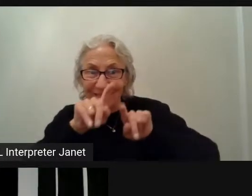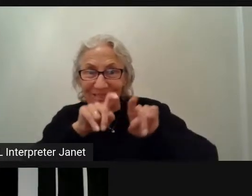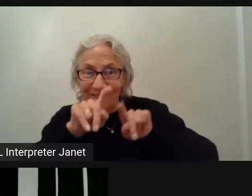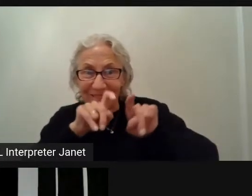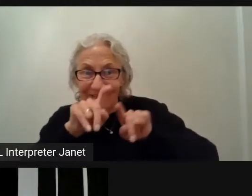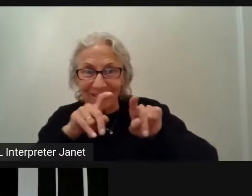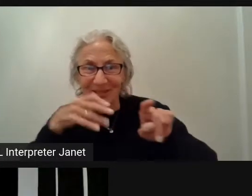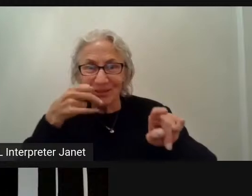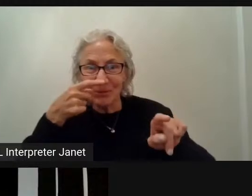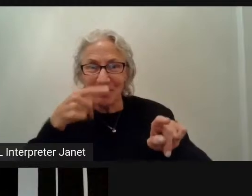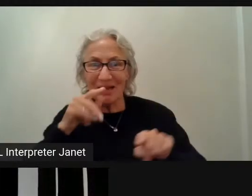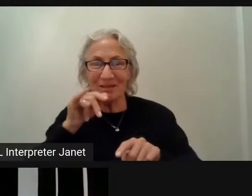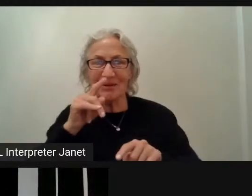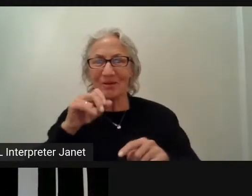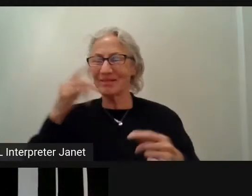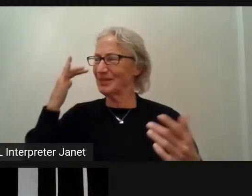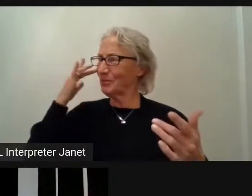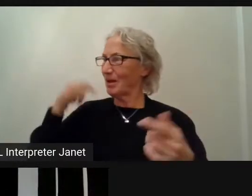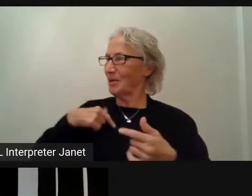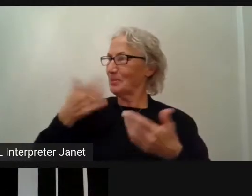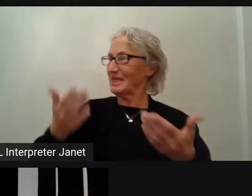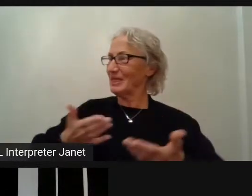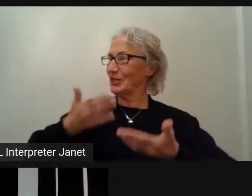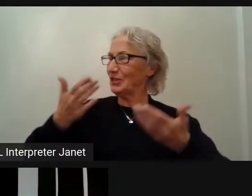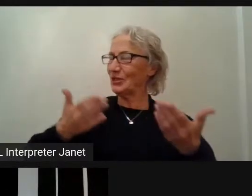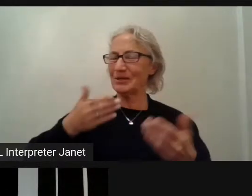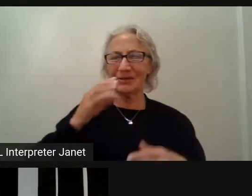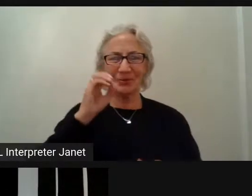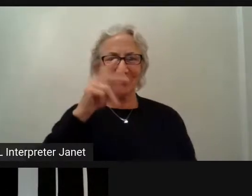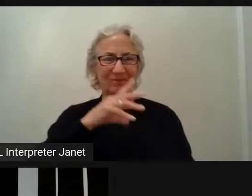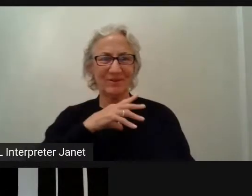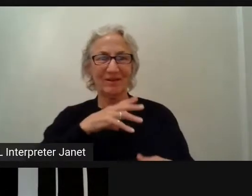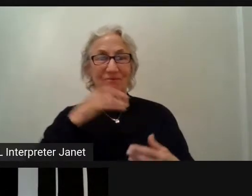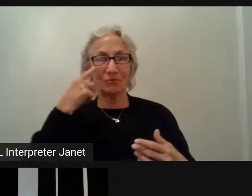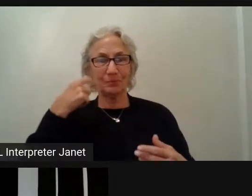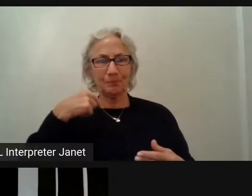I have some of my own so until I see some come into the chat, is it okay if I just pick your brain here?